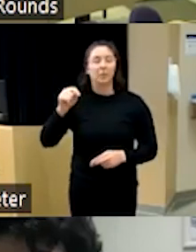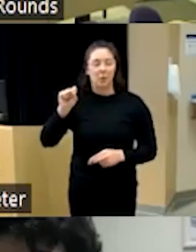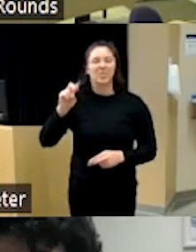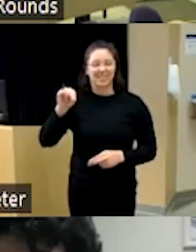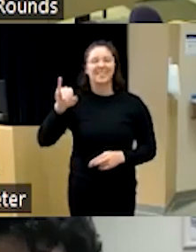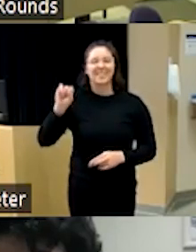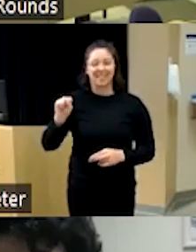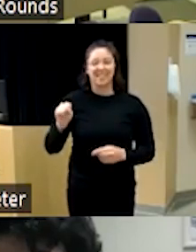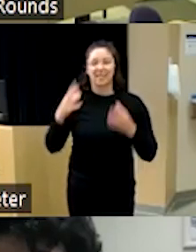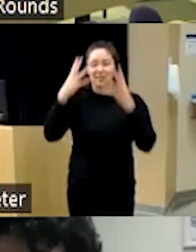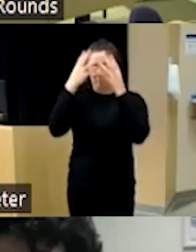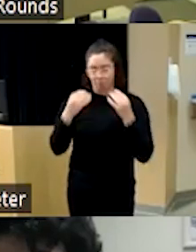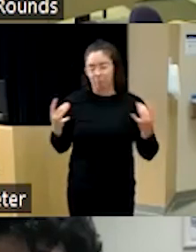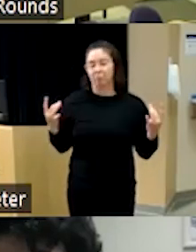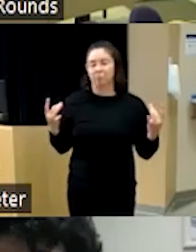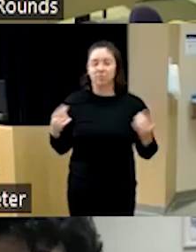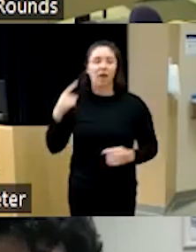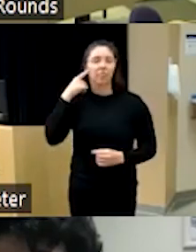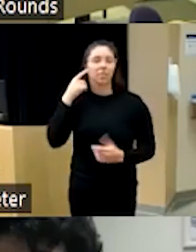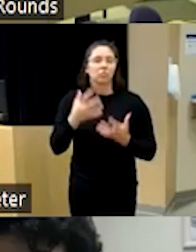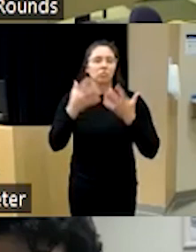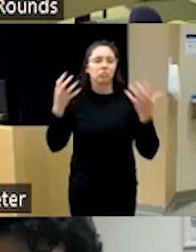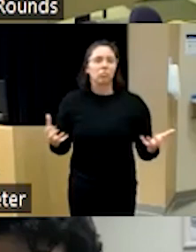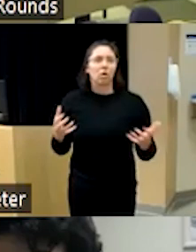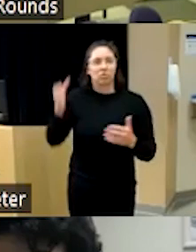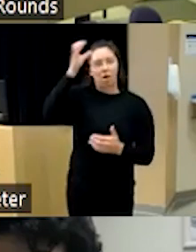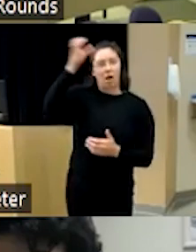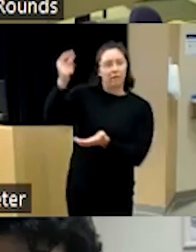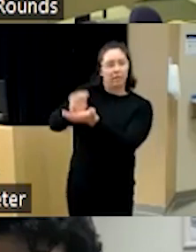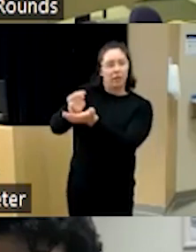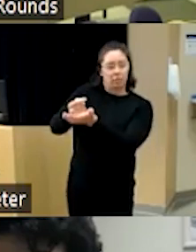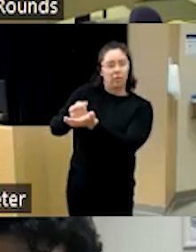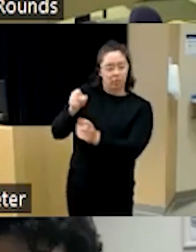because we have too much I think we have too much cognitive therapy um and in the beginning